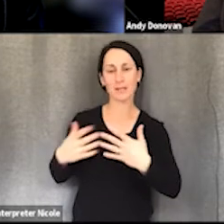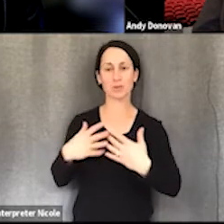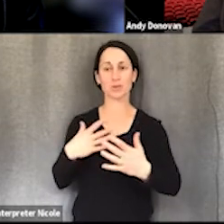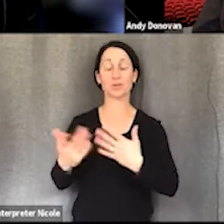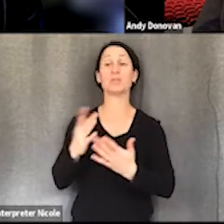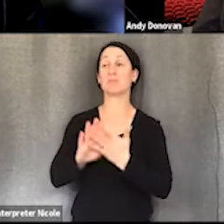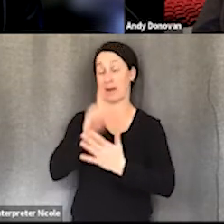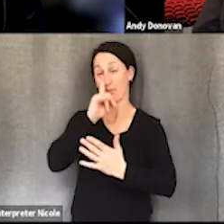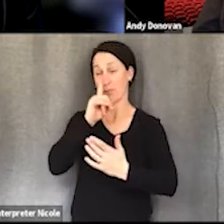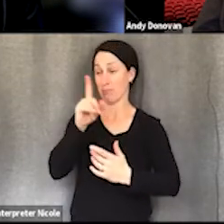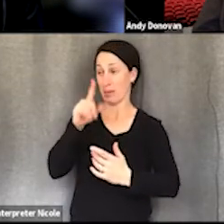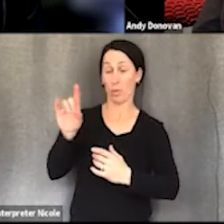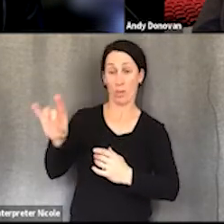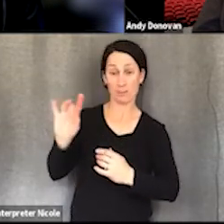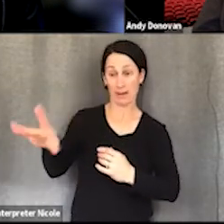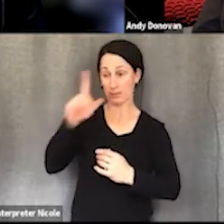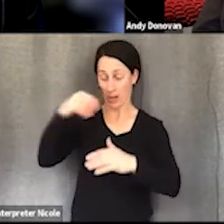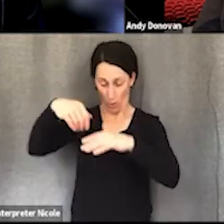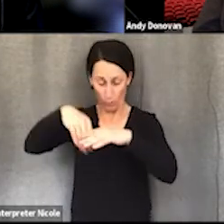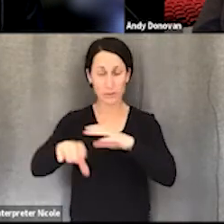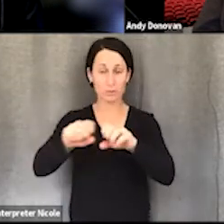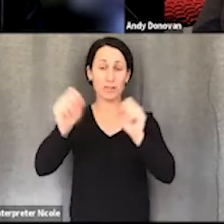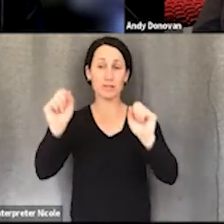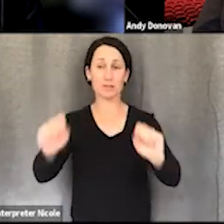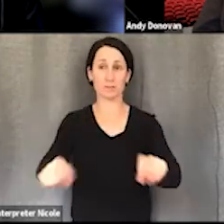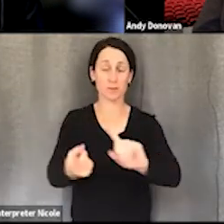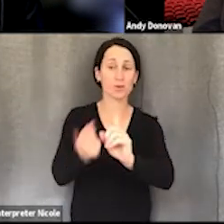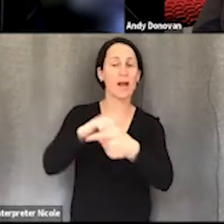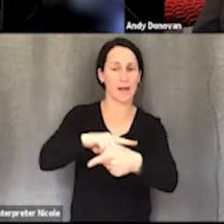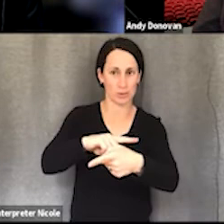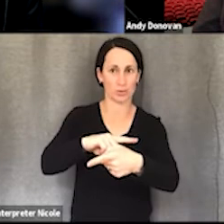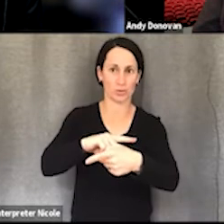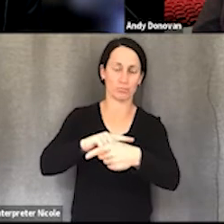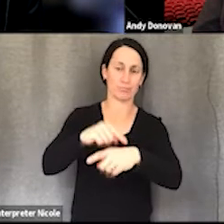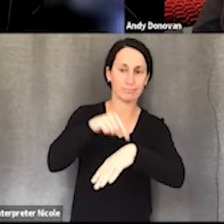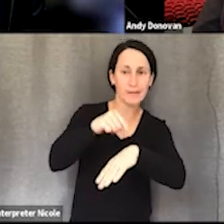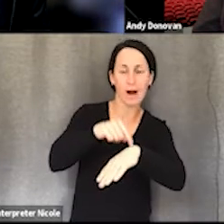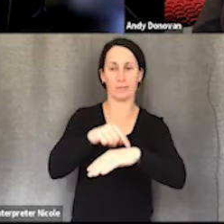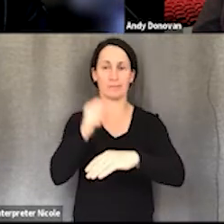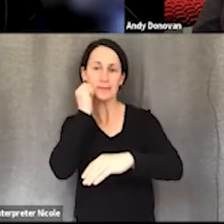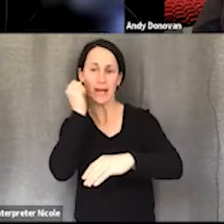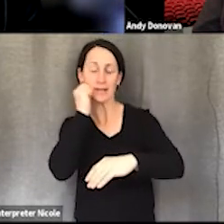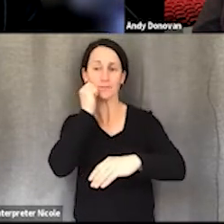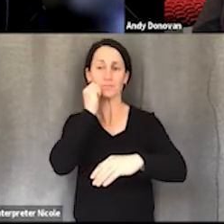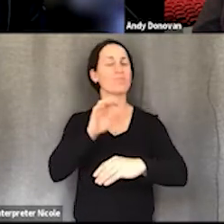It seems like there is no clear preference in terms of everyone wanting a refund or everyone wanting to reshed.